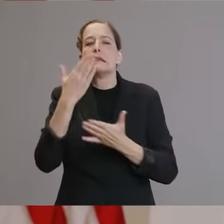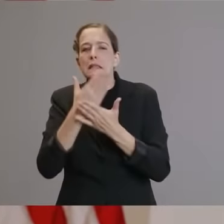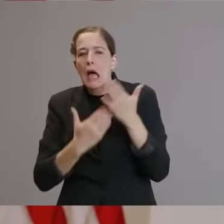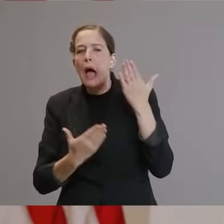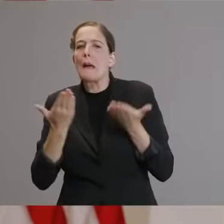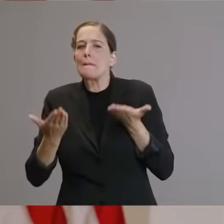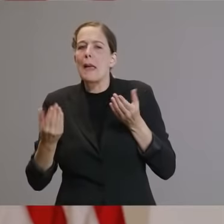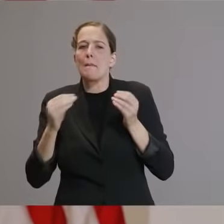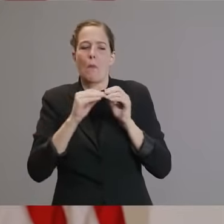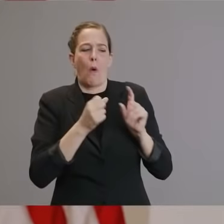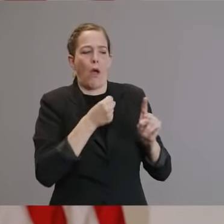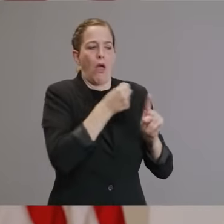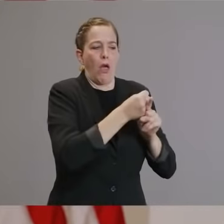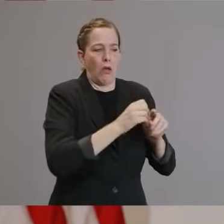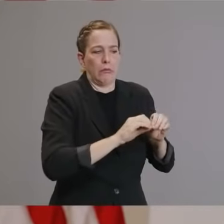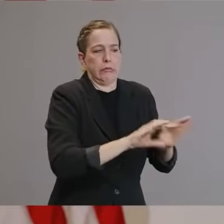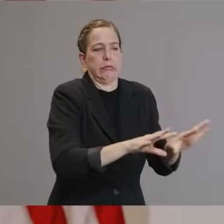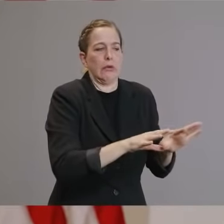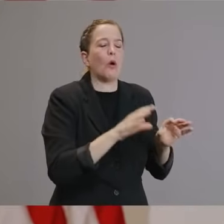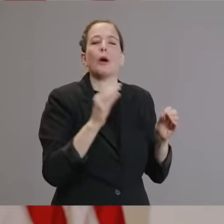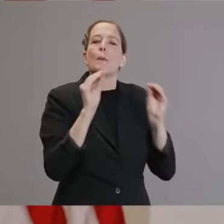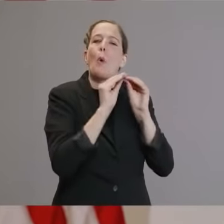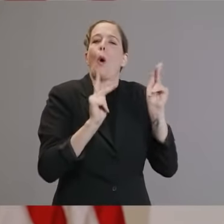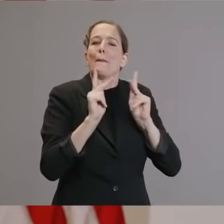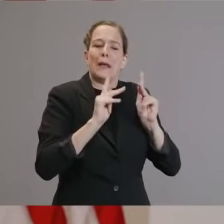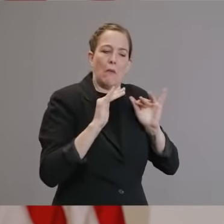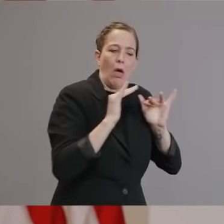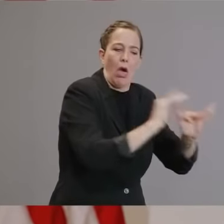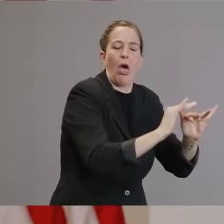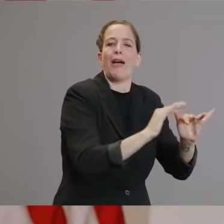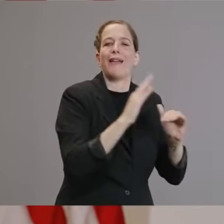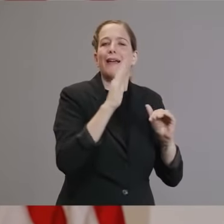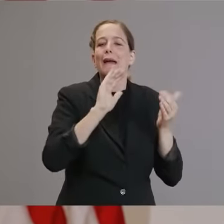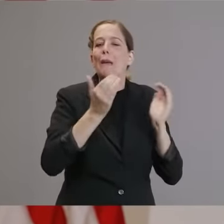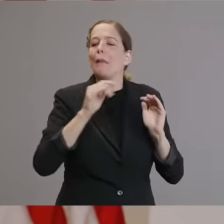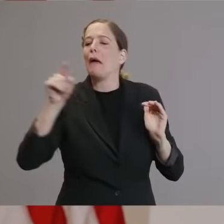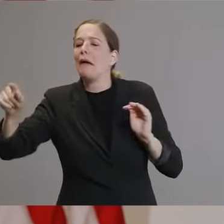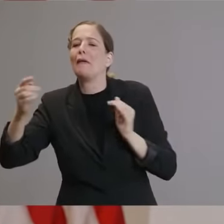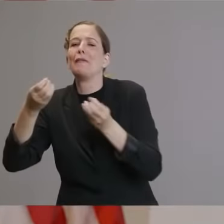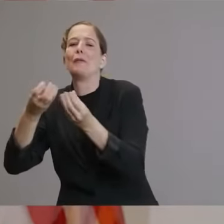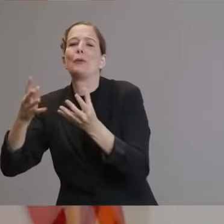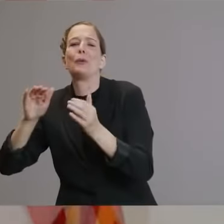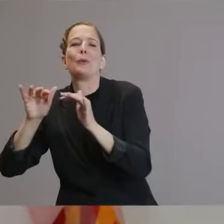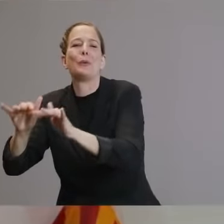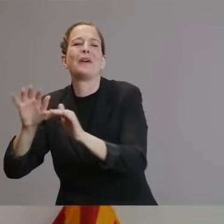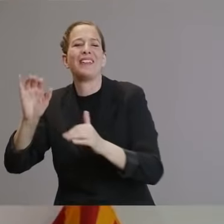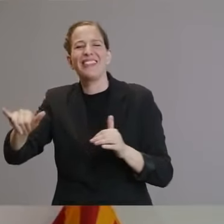CLOSELY WITH BANNER. SO GOING BACK TO THE CLOSURE OF THE STATE, IS THAT OFF THE TABLE FOR YOU RIGHT NOW? IT IS NOT UNDER DISCUSSION.